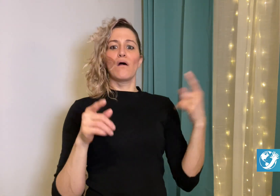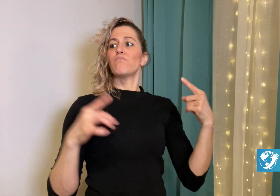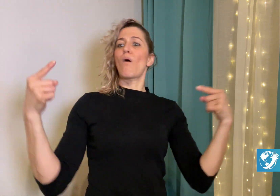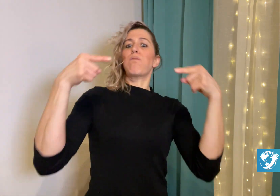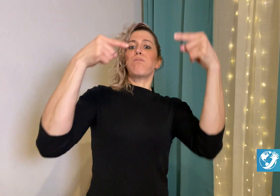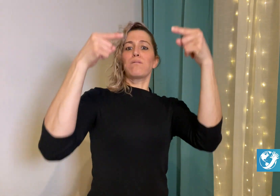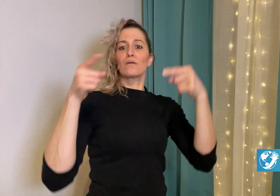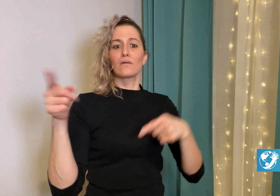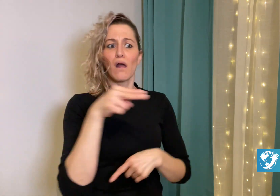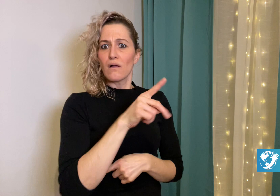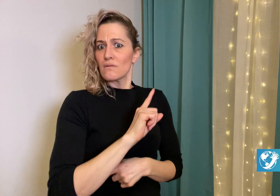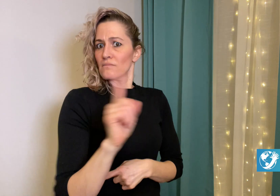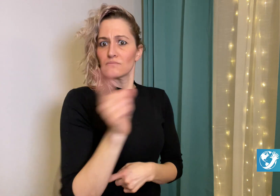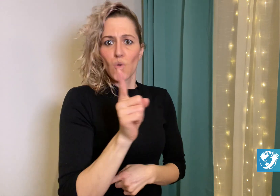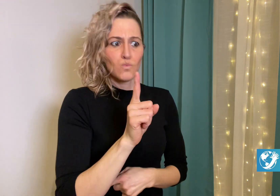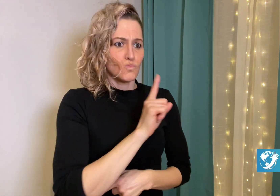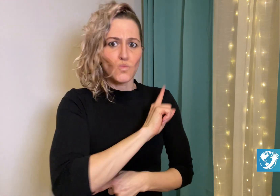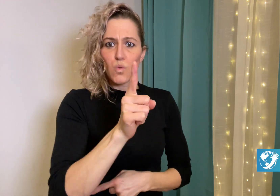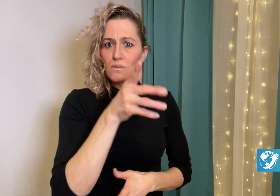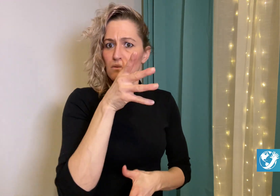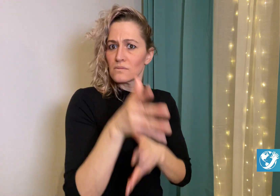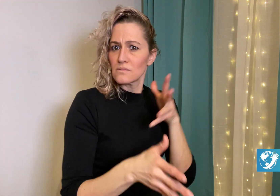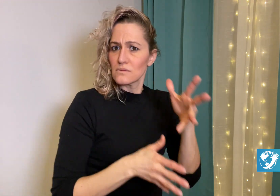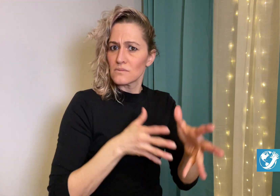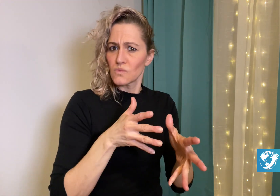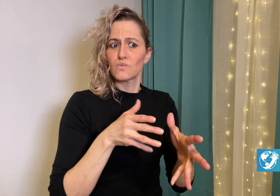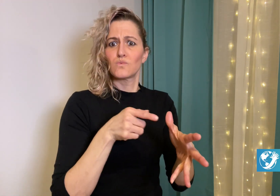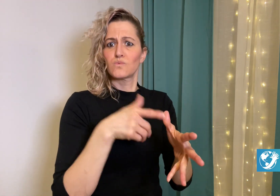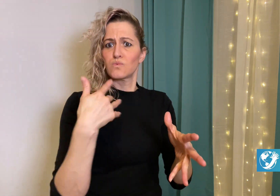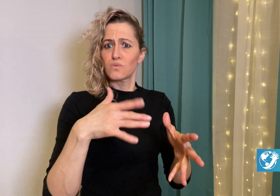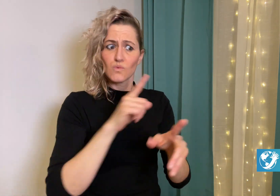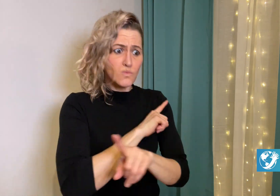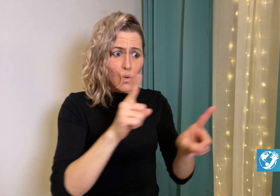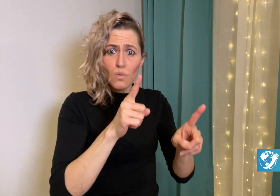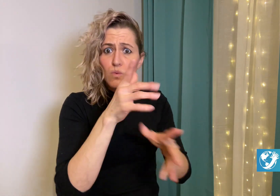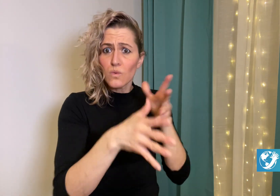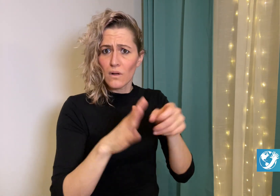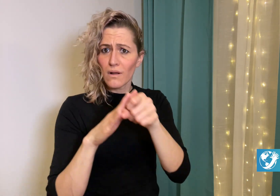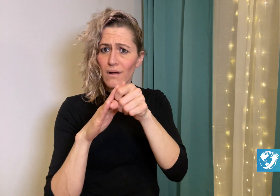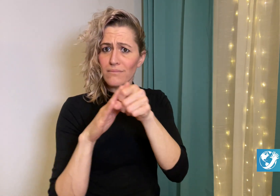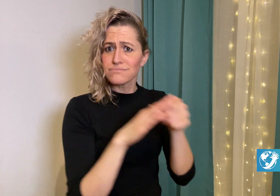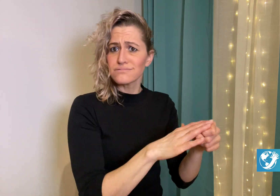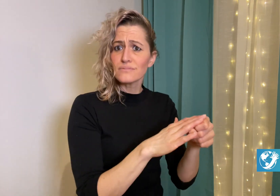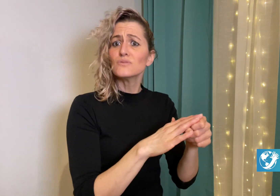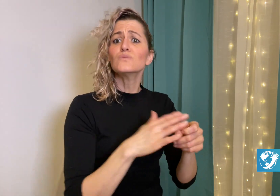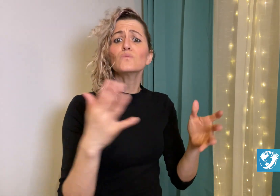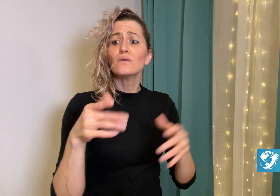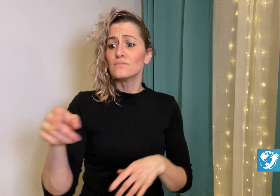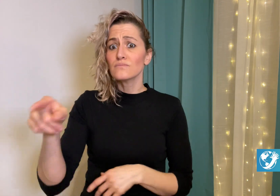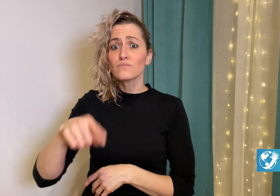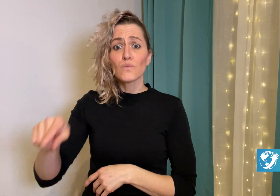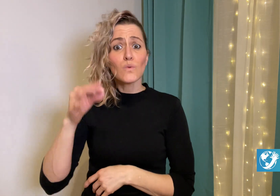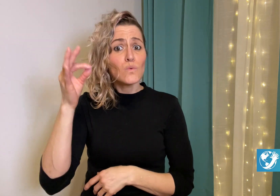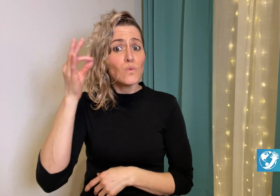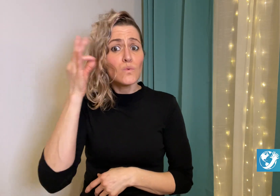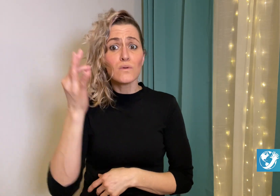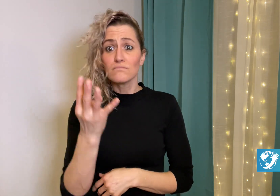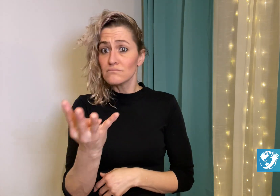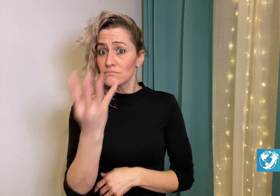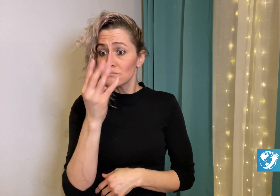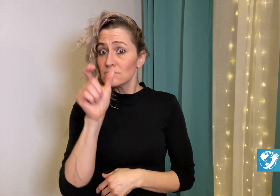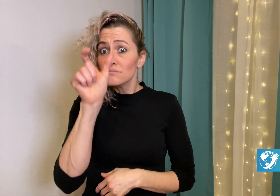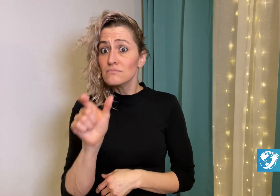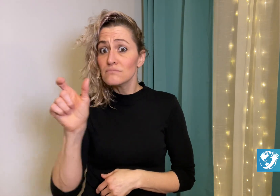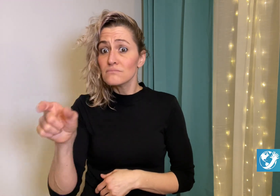as a form of gang signs. This is discrimination as hearing